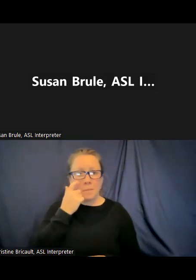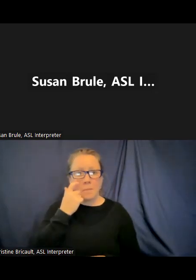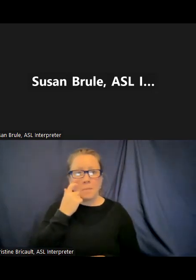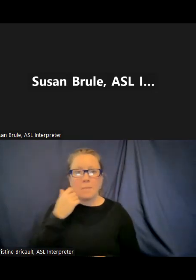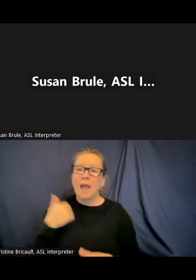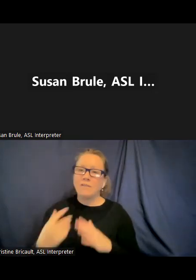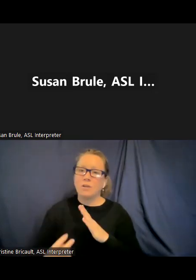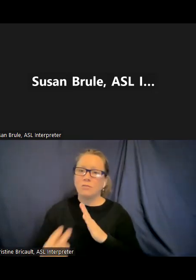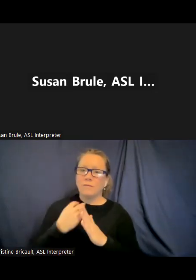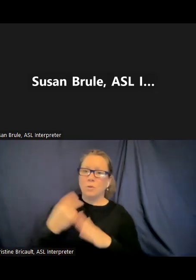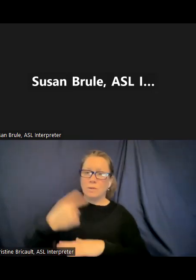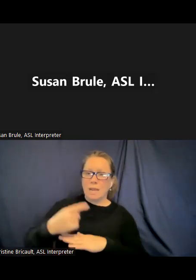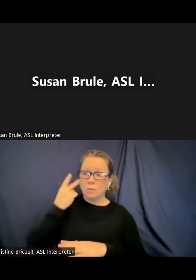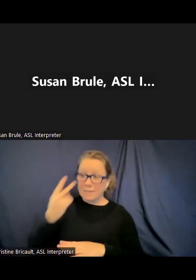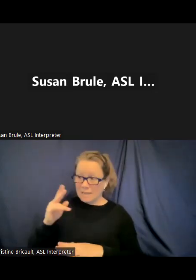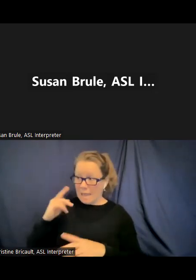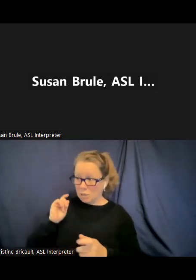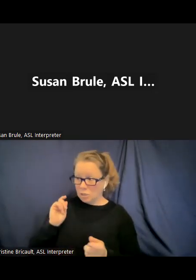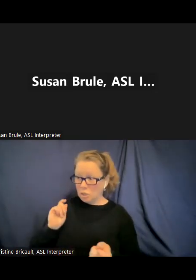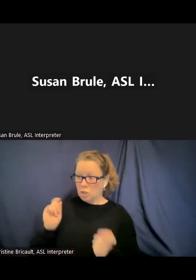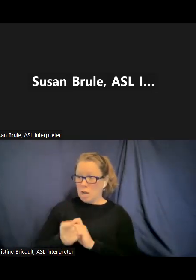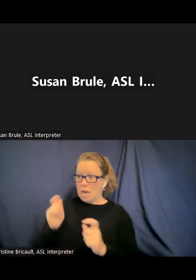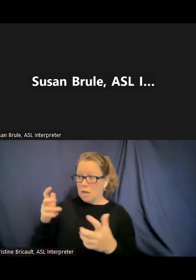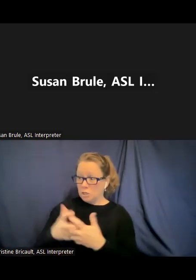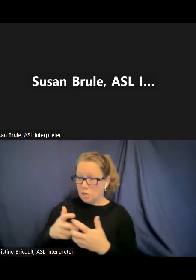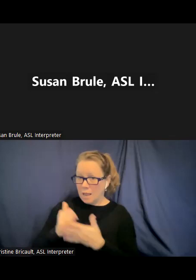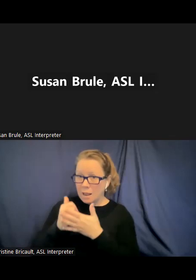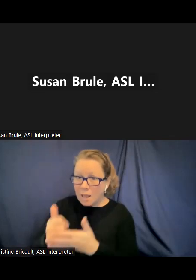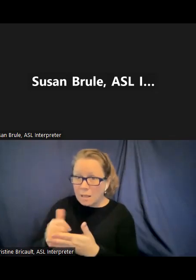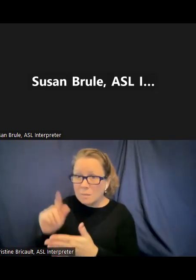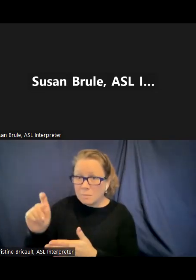how that change is going can be really helpful, both for the employee and for the manager.